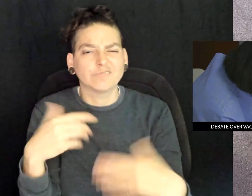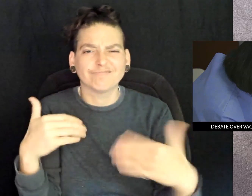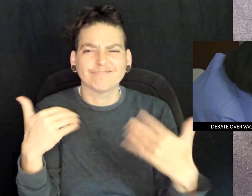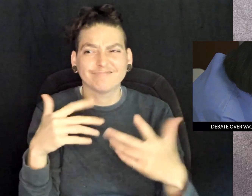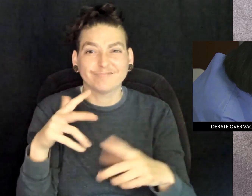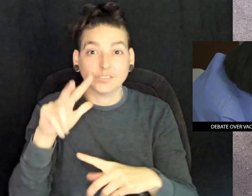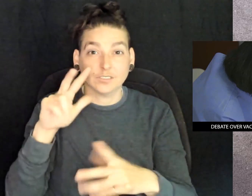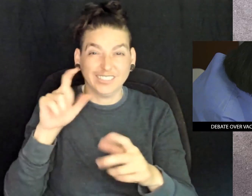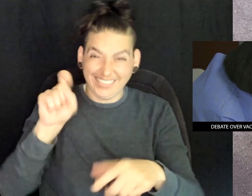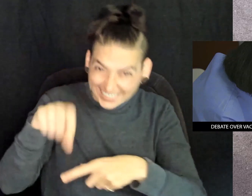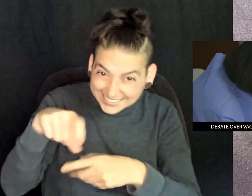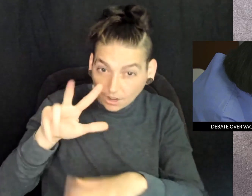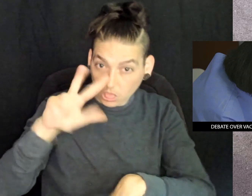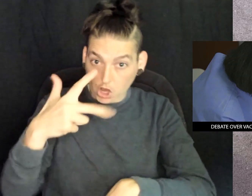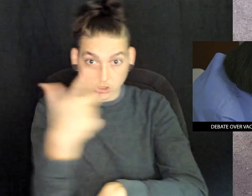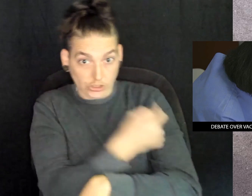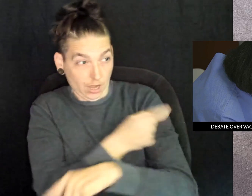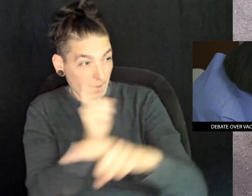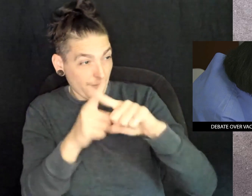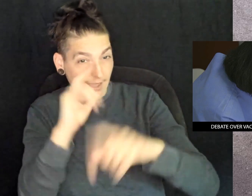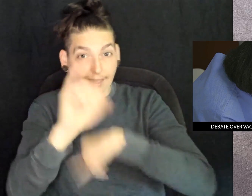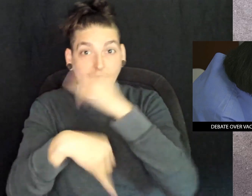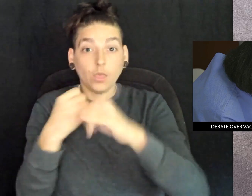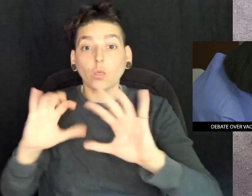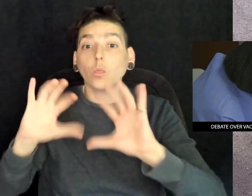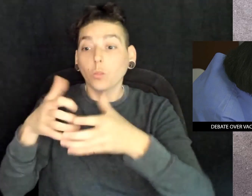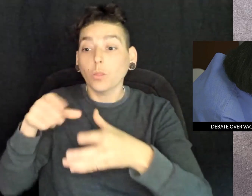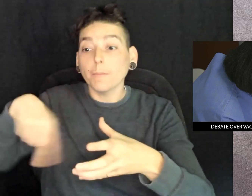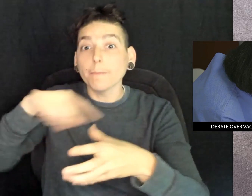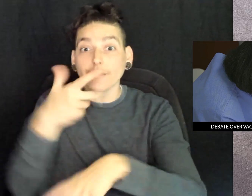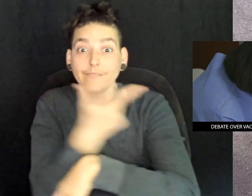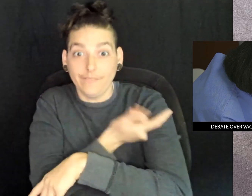but there is continuing debate over the necessity of a third shot